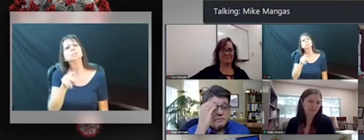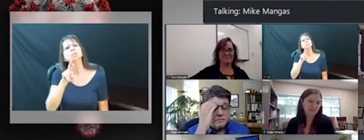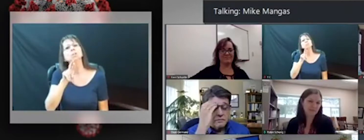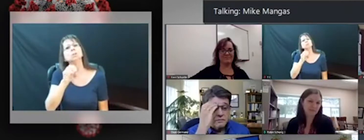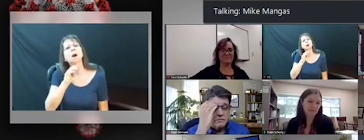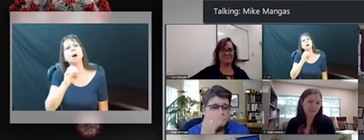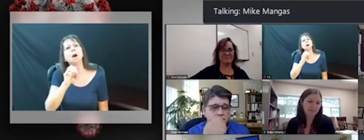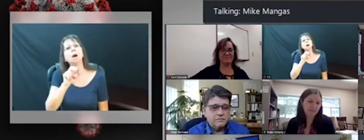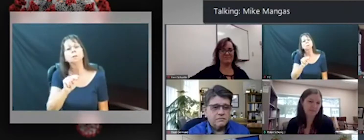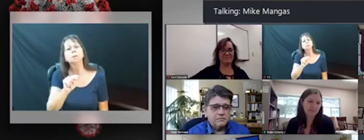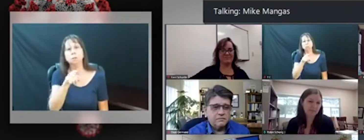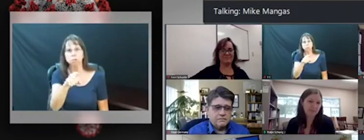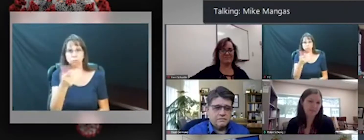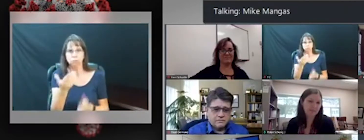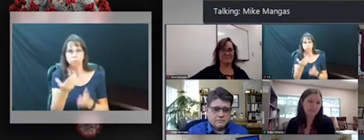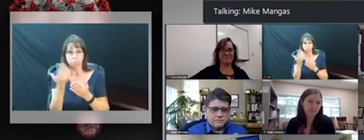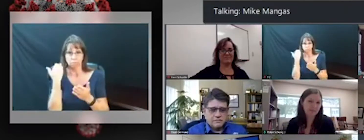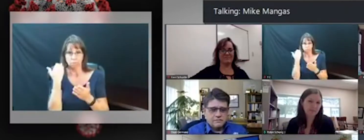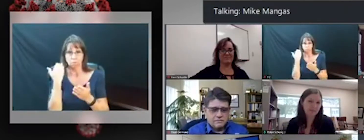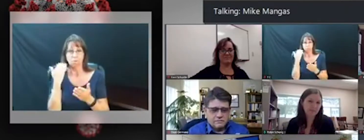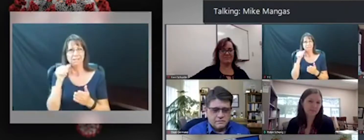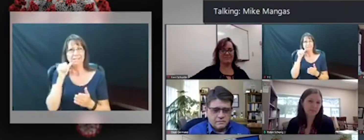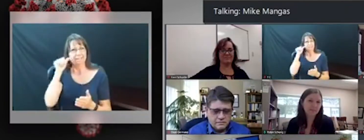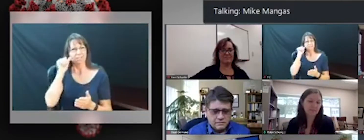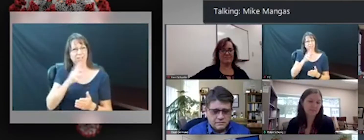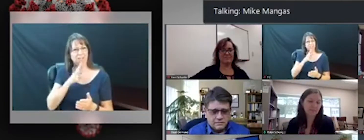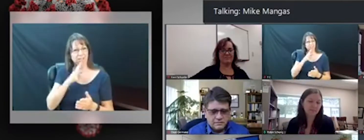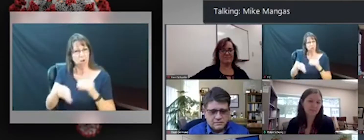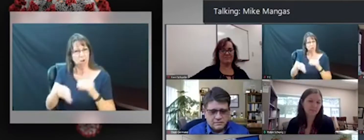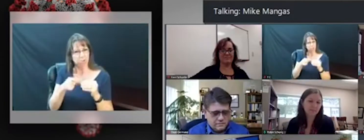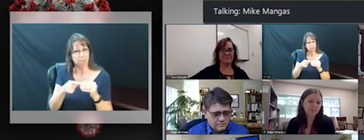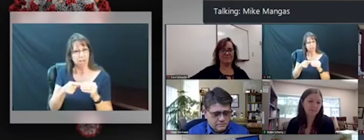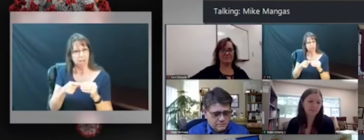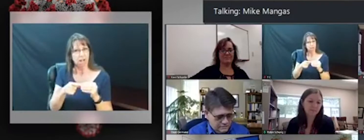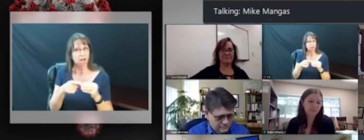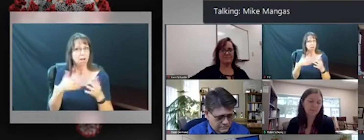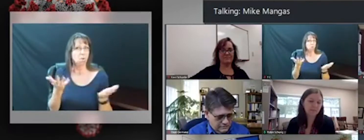did talk a little bit yesterday at the supervisors meeting about the possibility of Shasta County